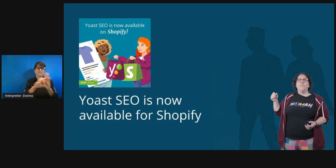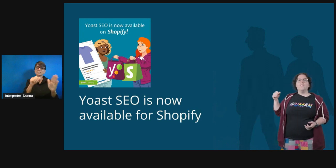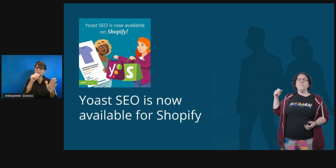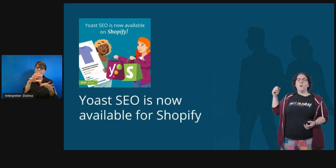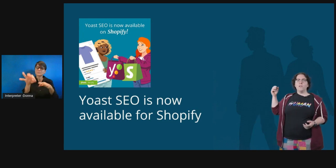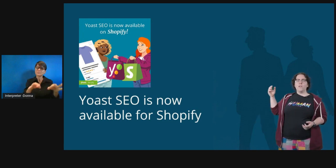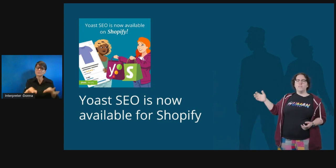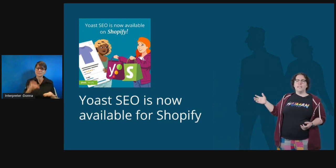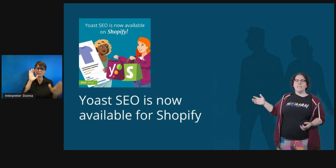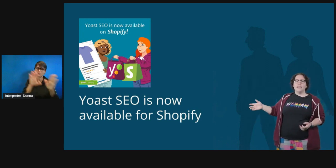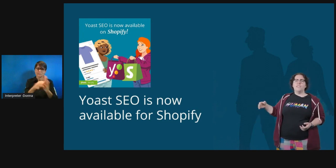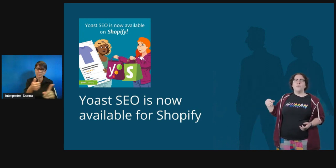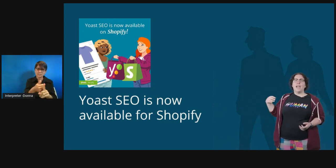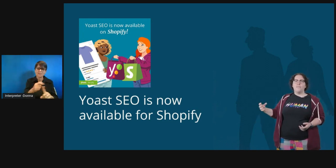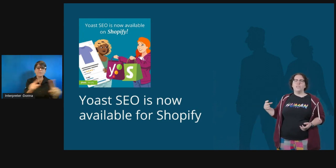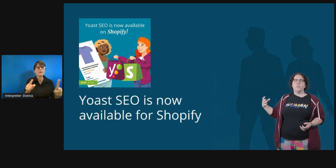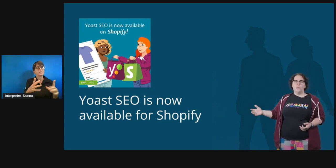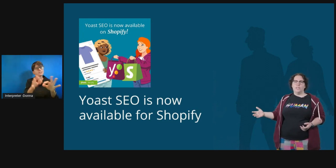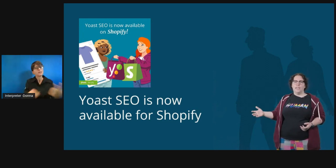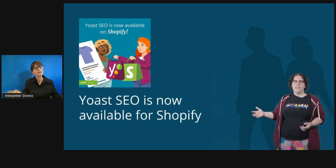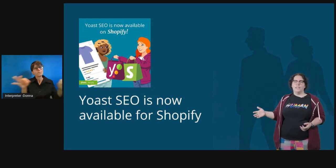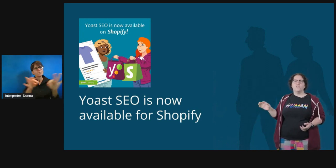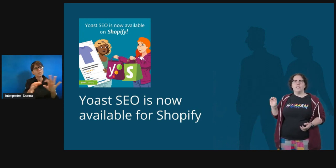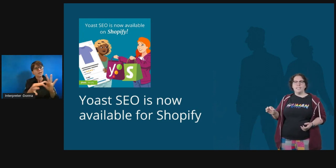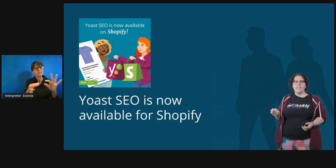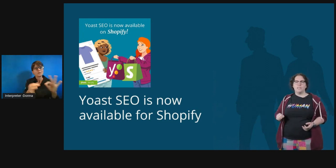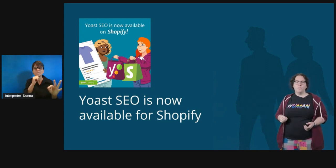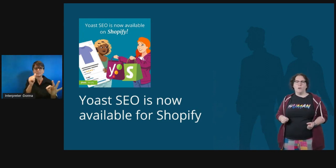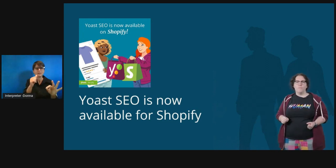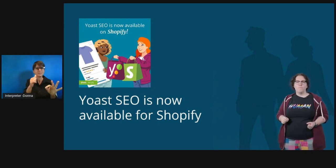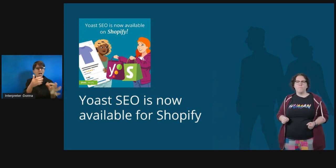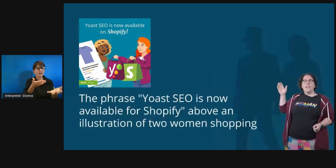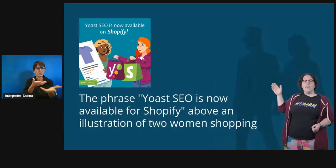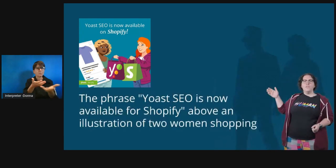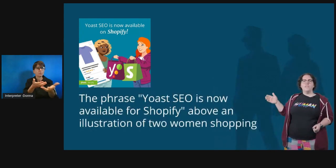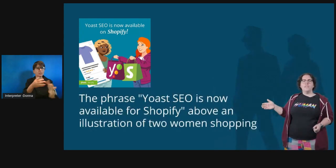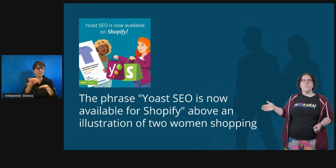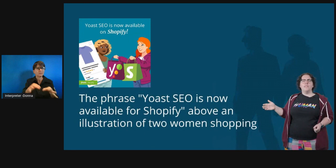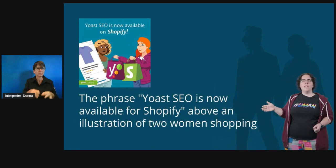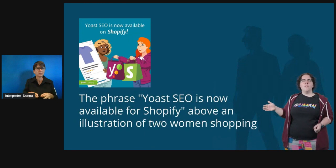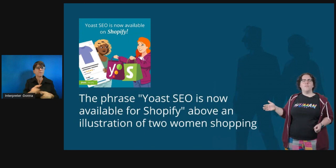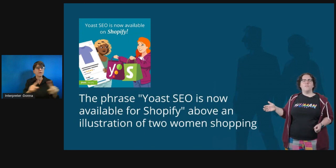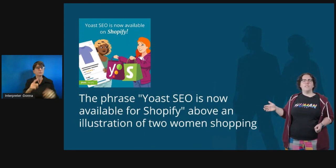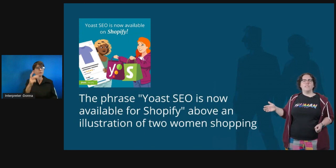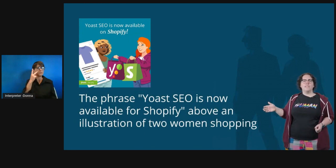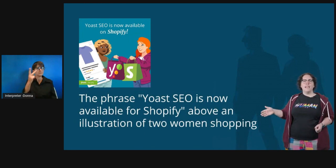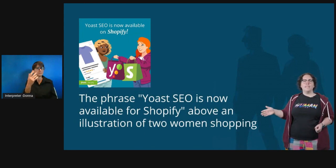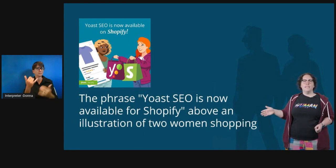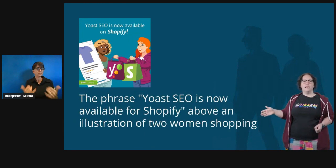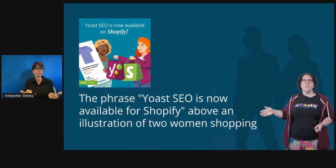there is important context here that we haven’t communicated so let’s add some more. Here you can see now we have the text in the image